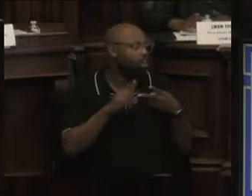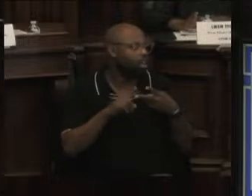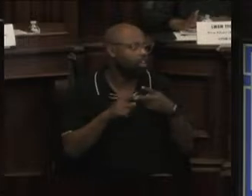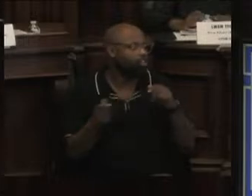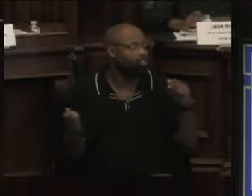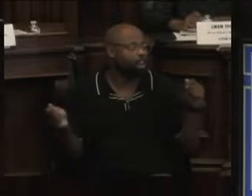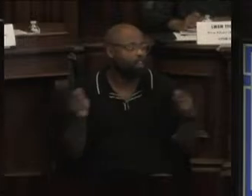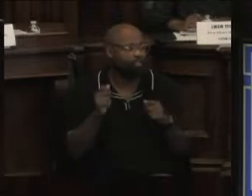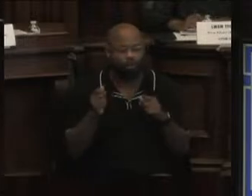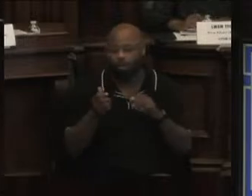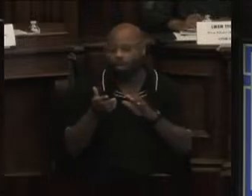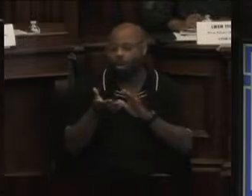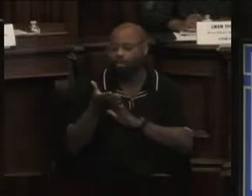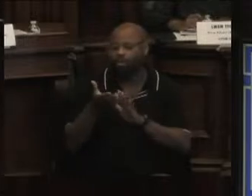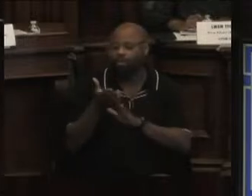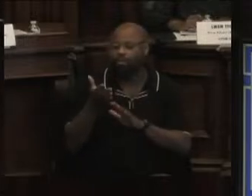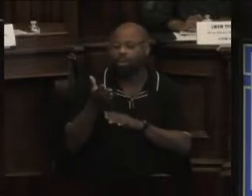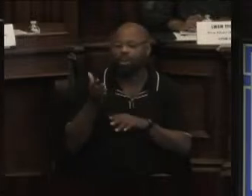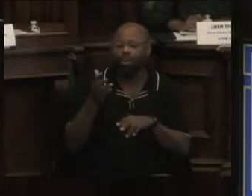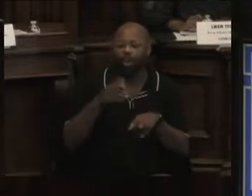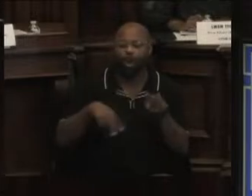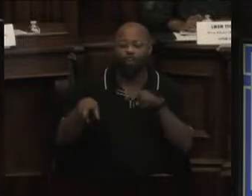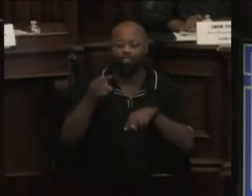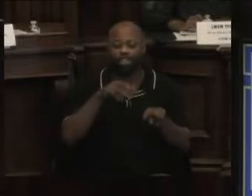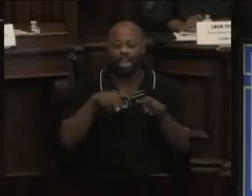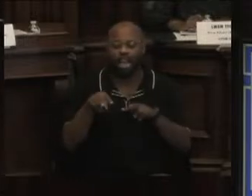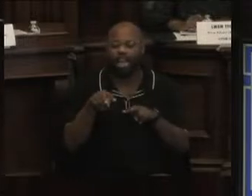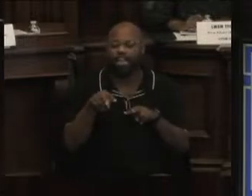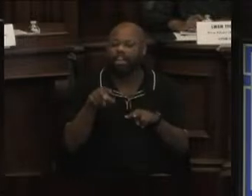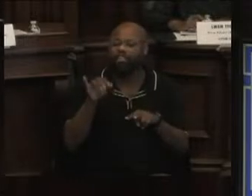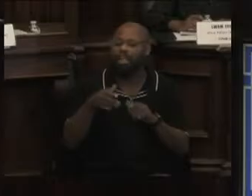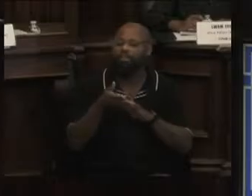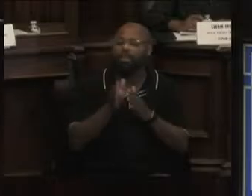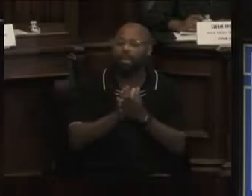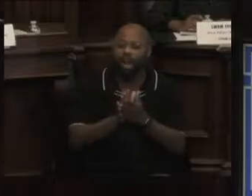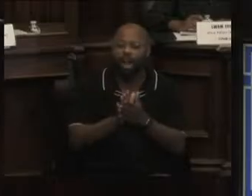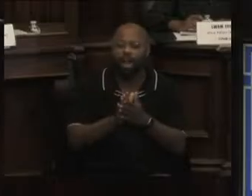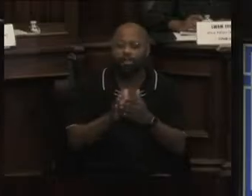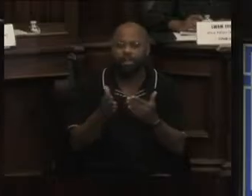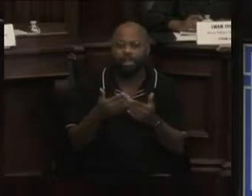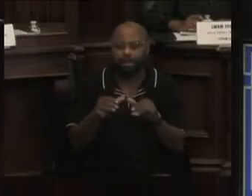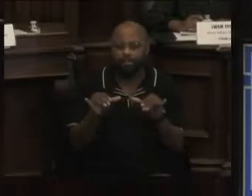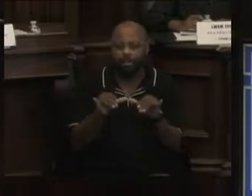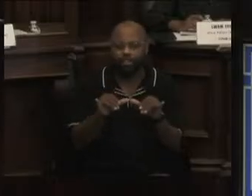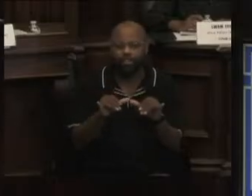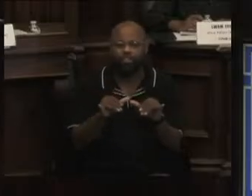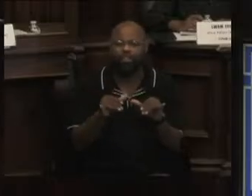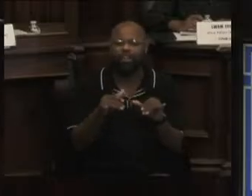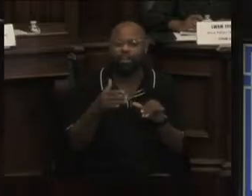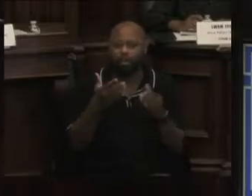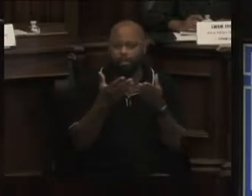sustainable. Secondly, to transform and operationalize